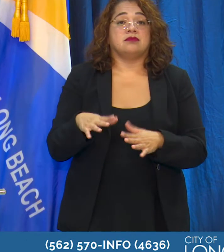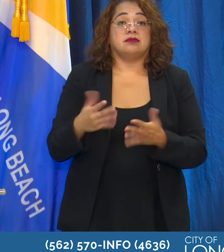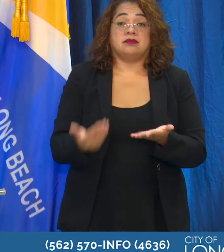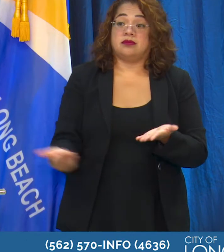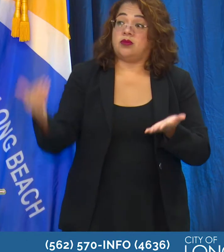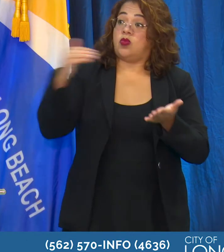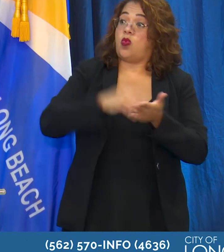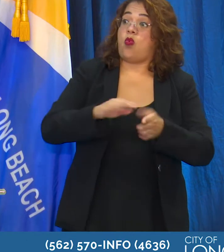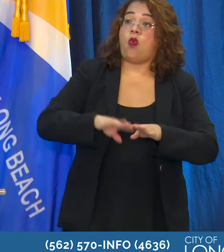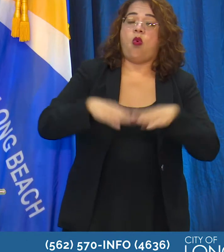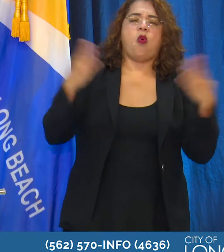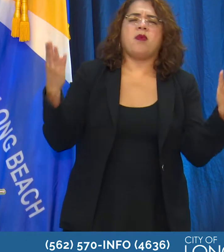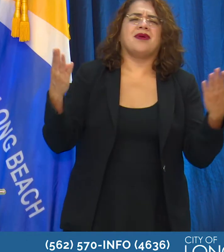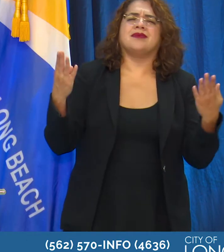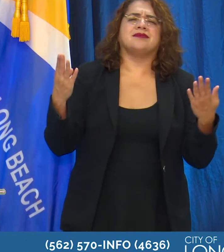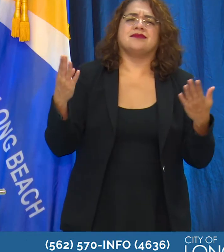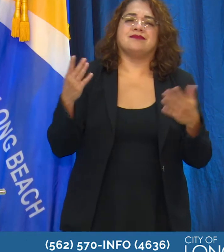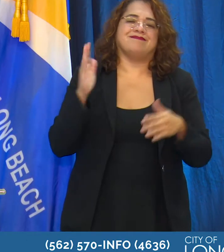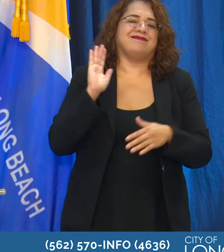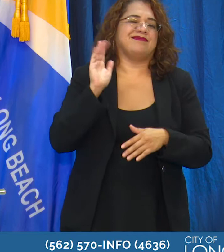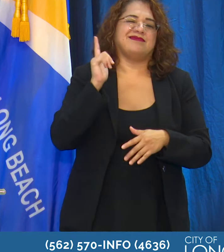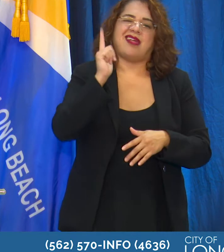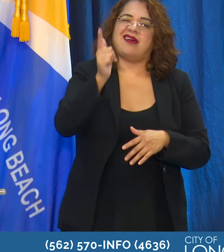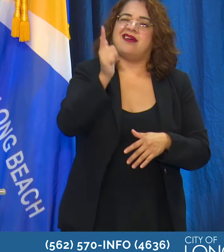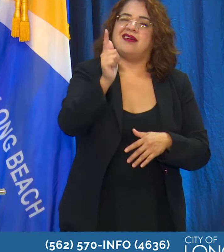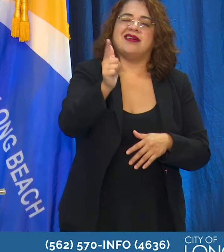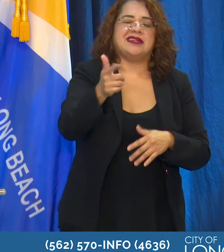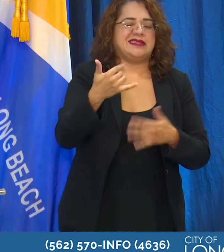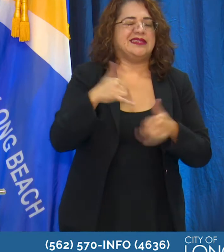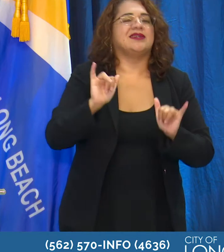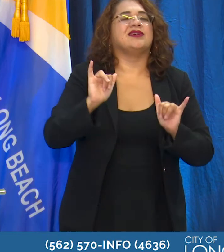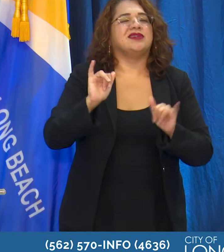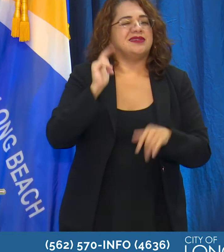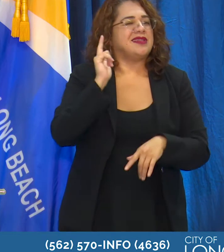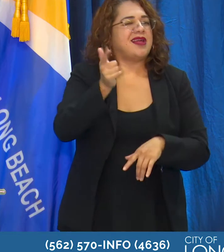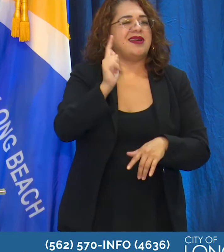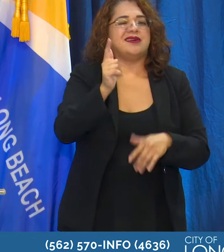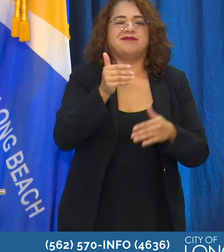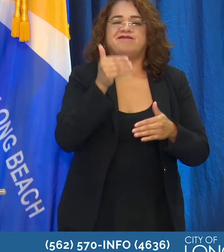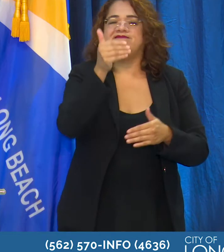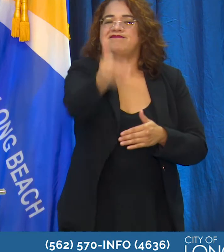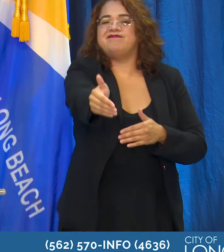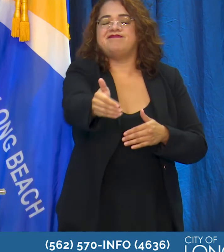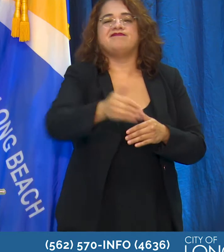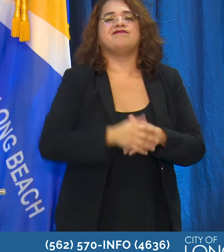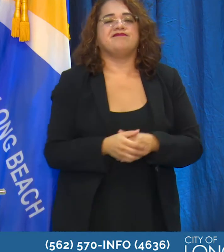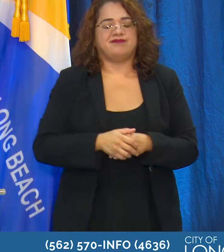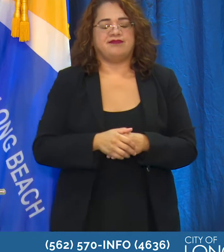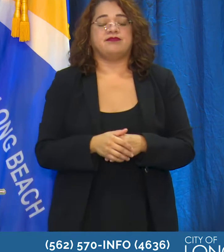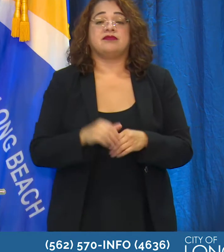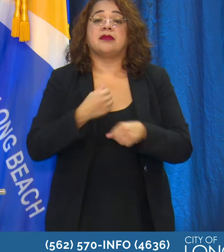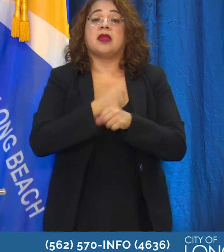I think our first focus is to really start to ensure that our youth and children have